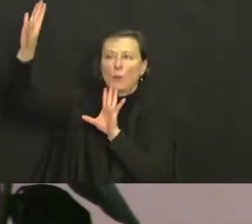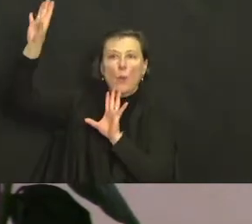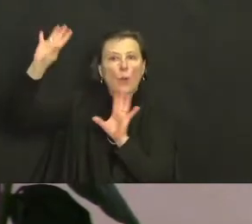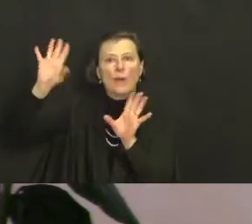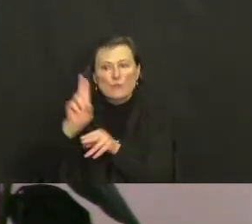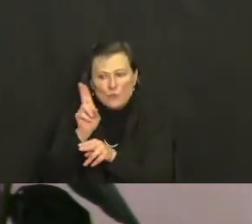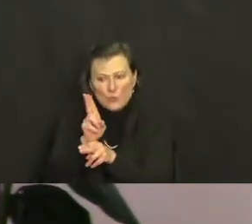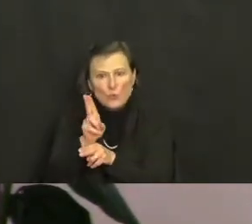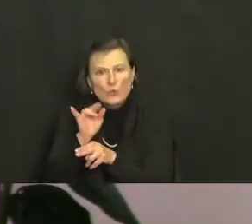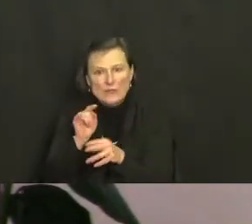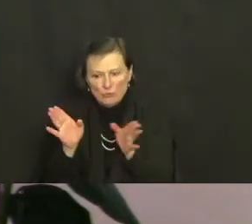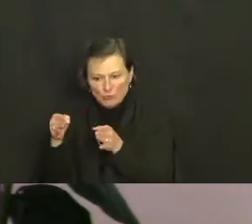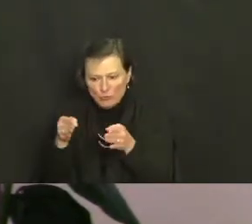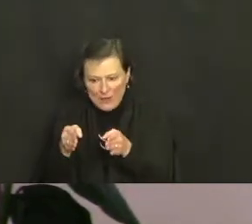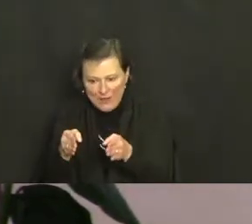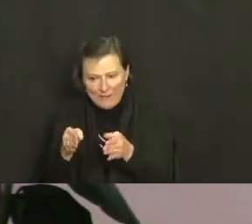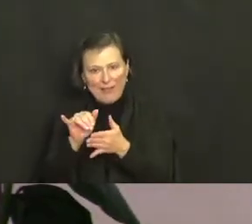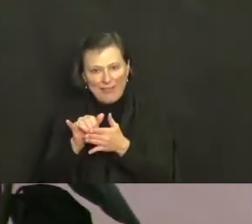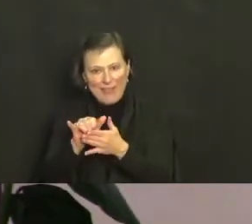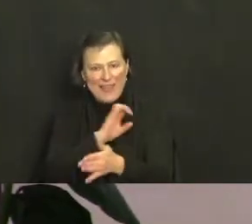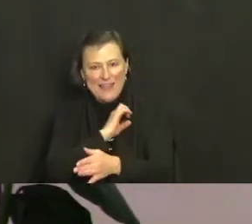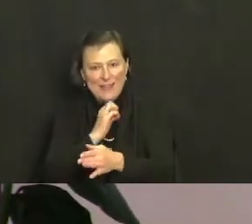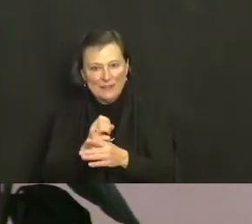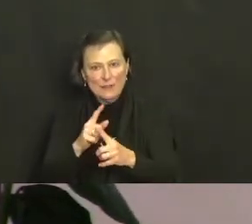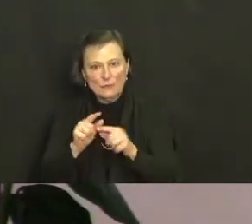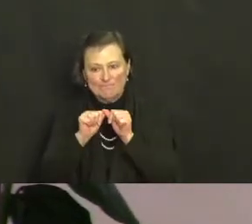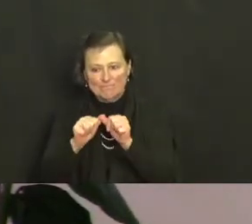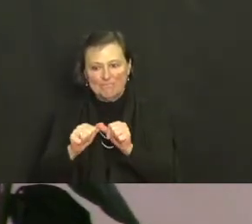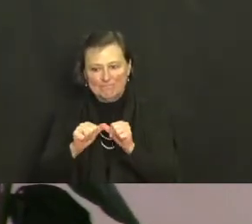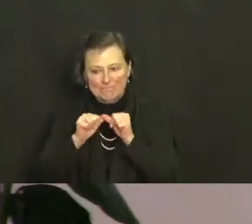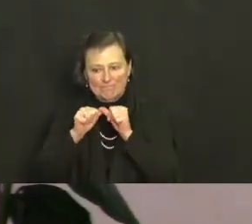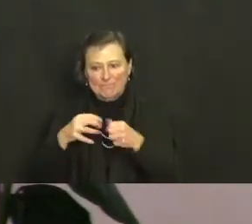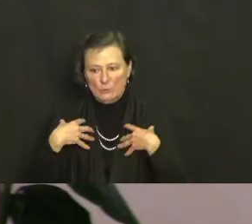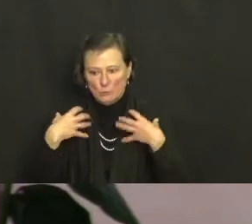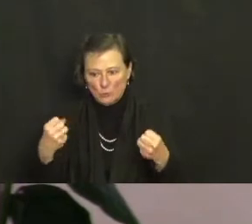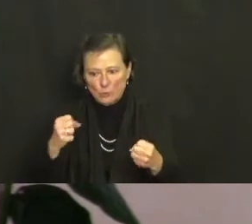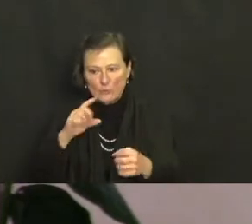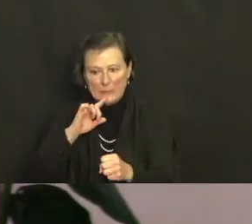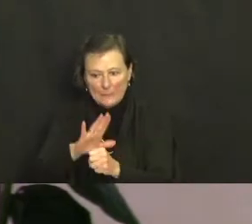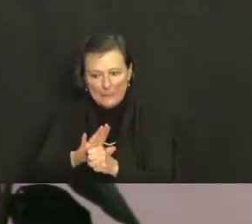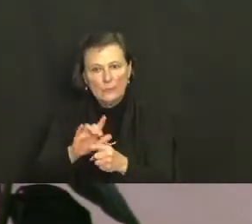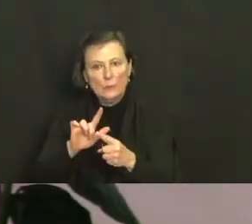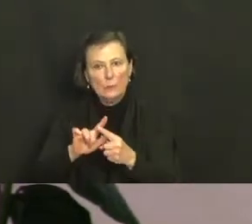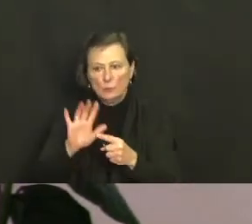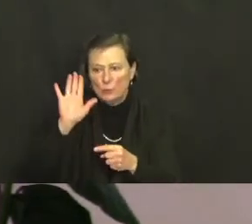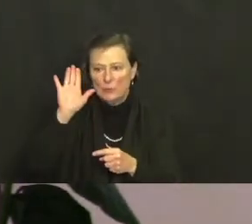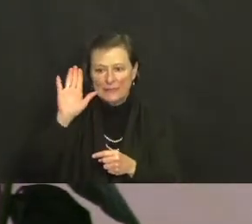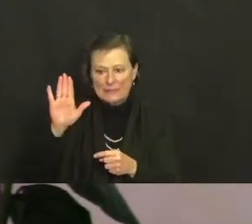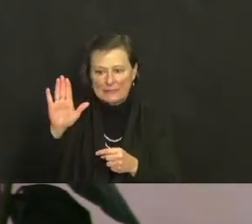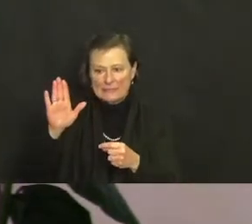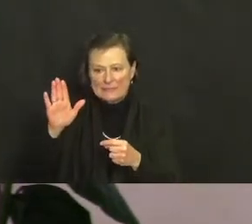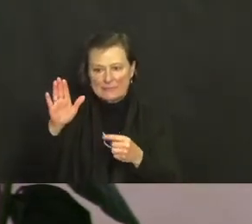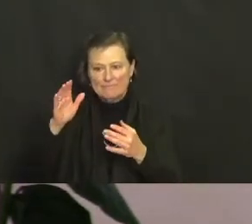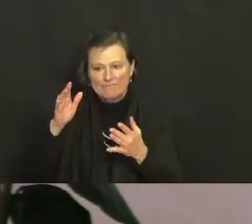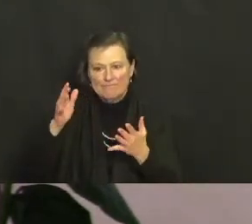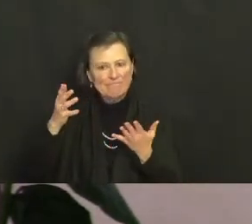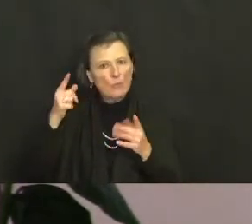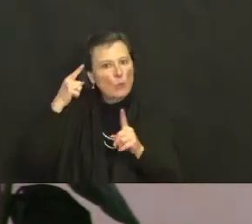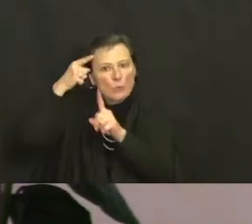He channeled that energy into steadfast courage and commitment to his cause - cause of Indian